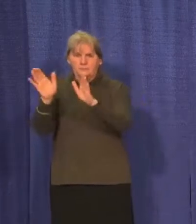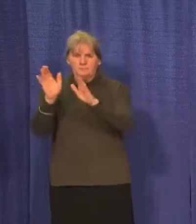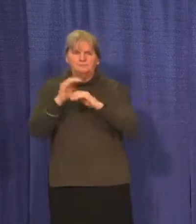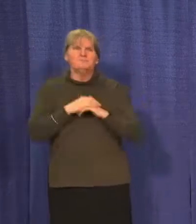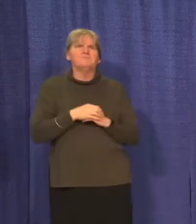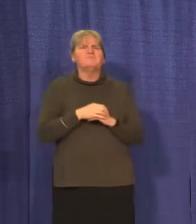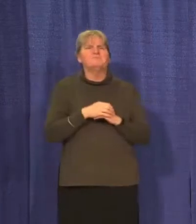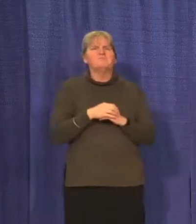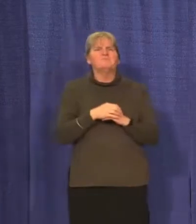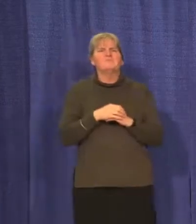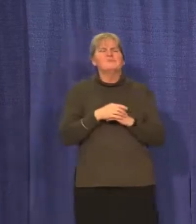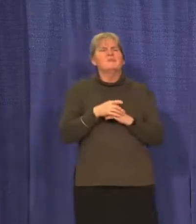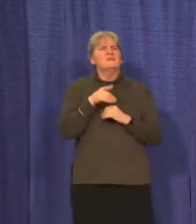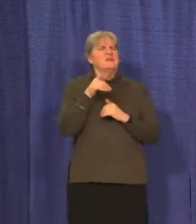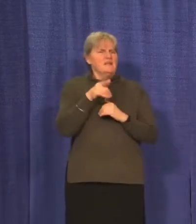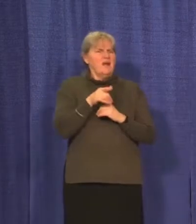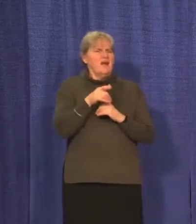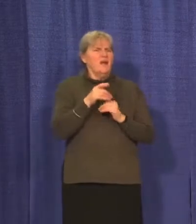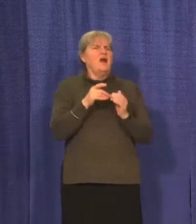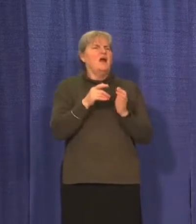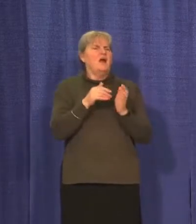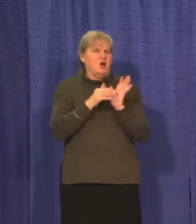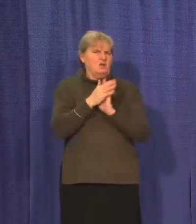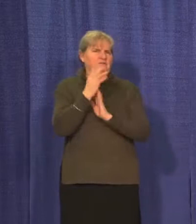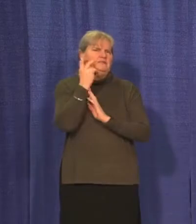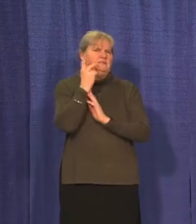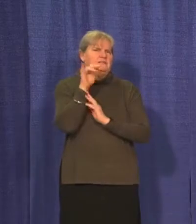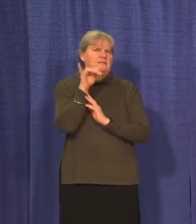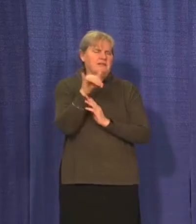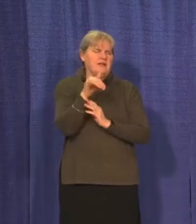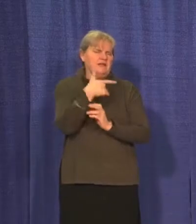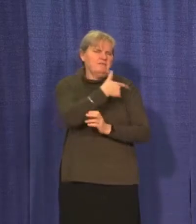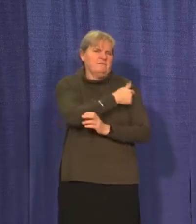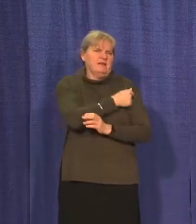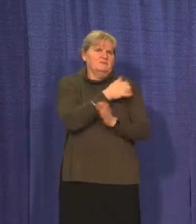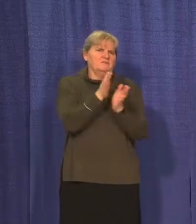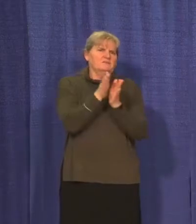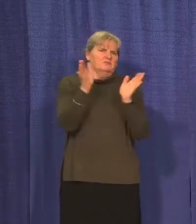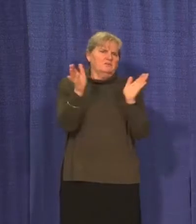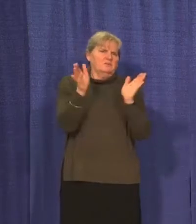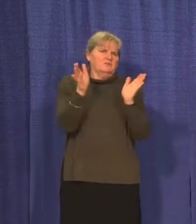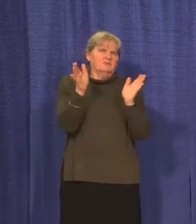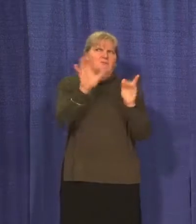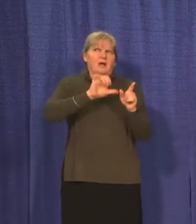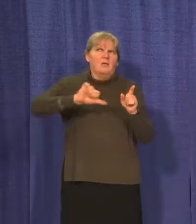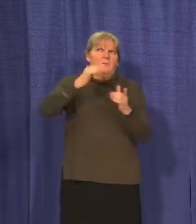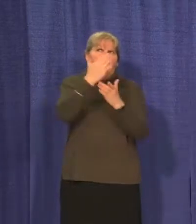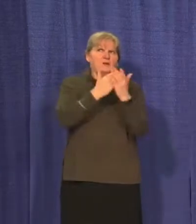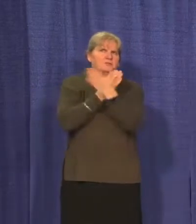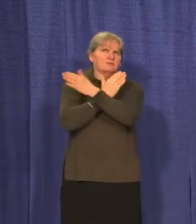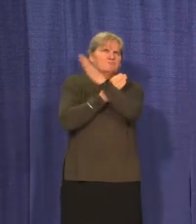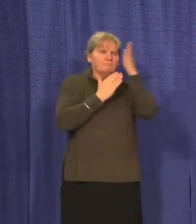This is generally as well as what is being seen in real life since these vaccines have been deployed.